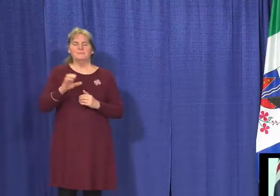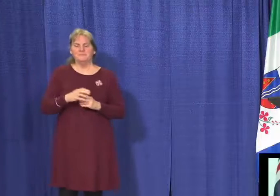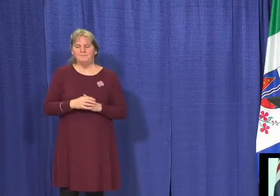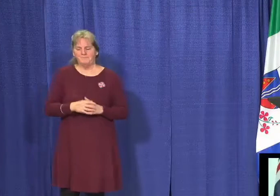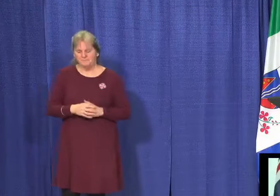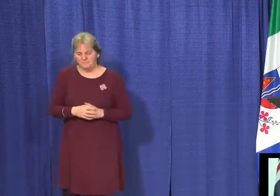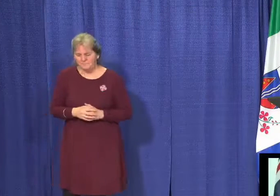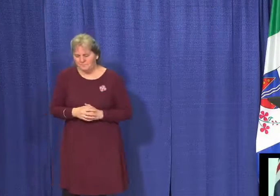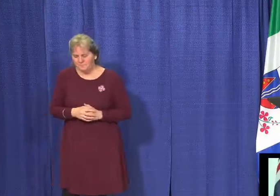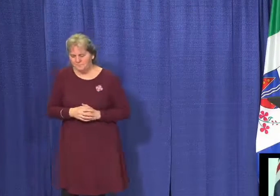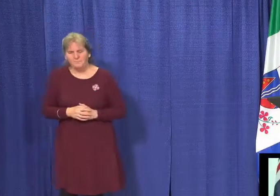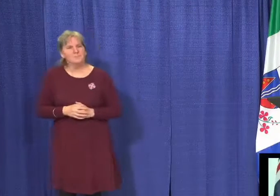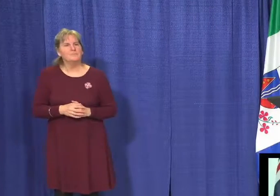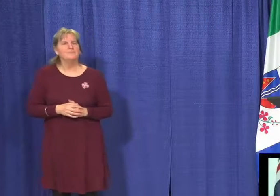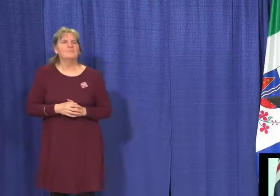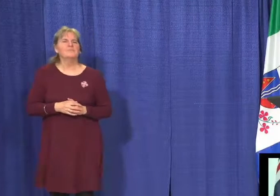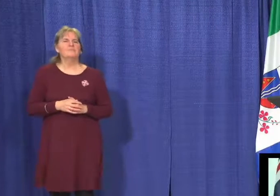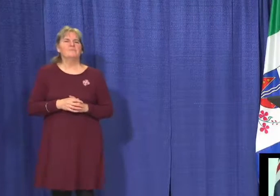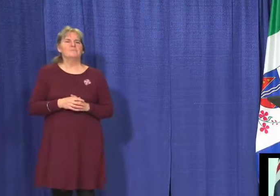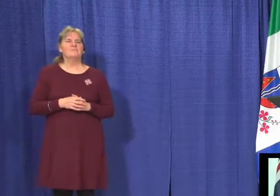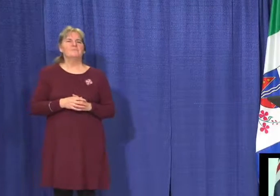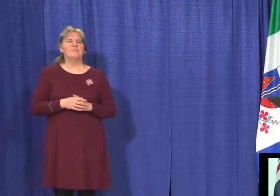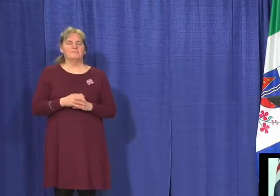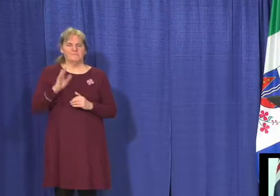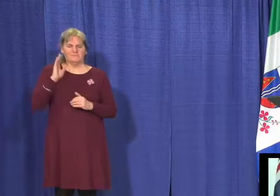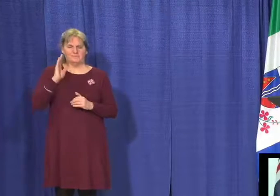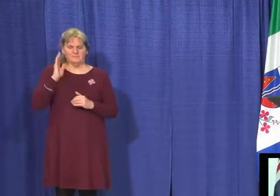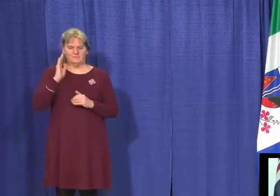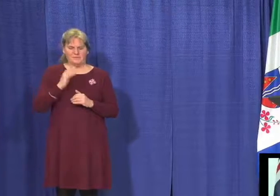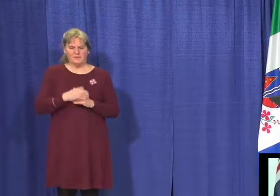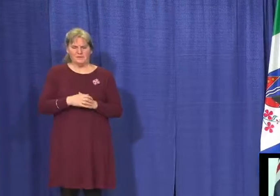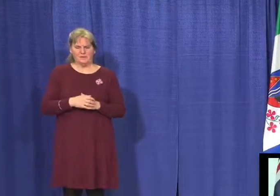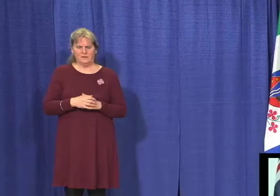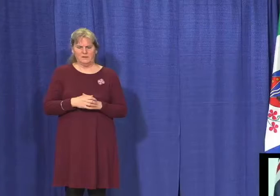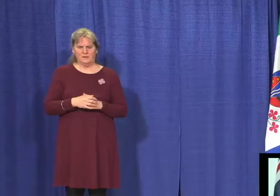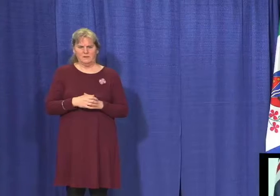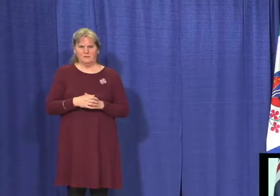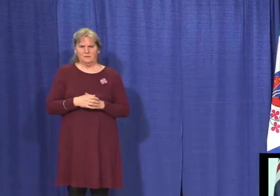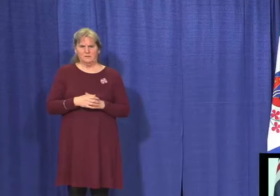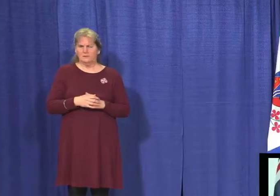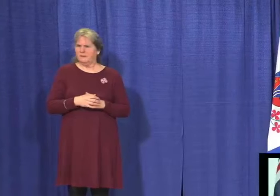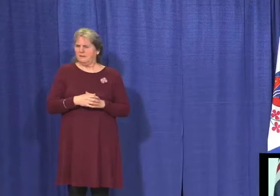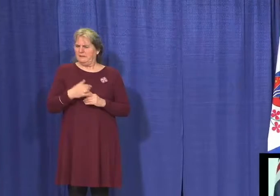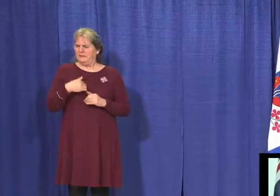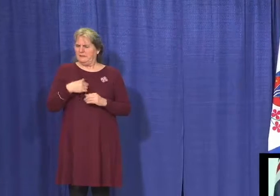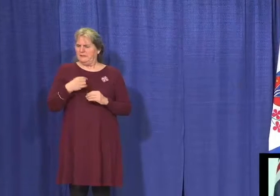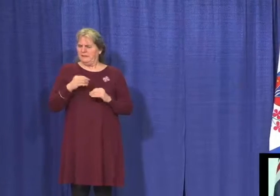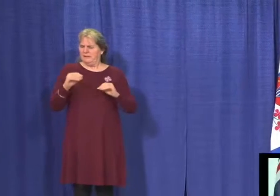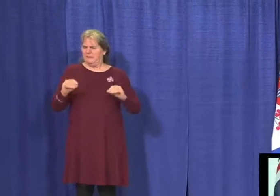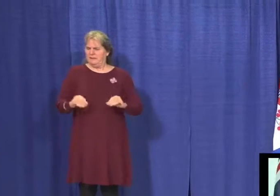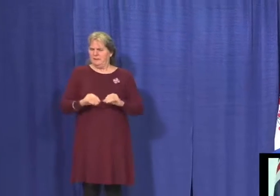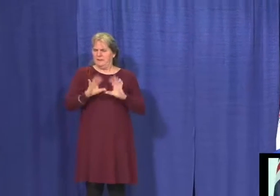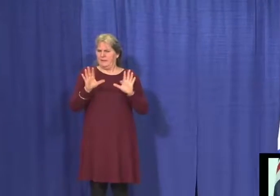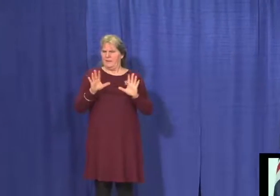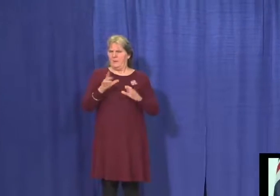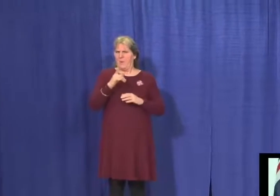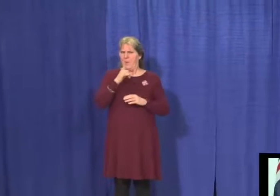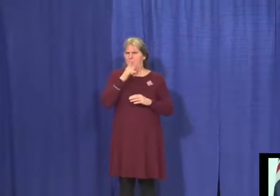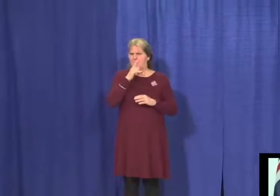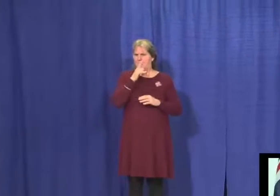Steve, CBC. Reporter: I would like to get some clarity on who